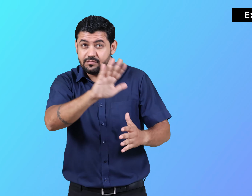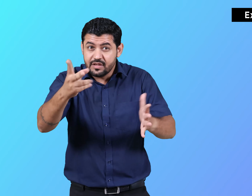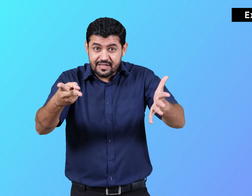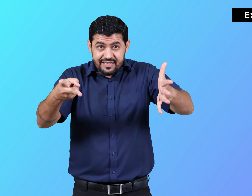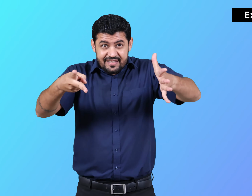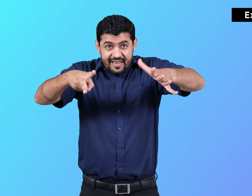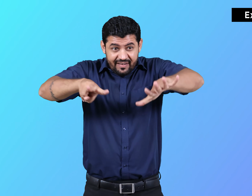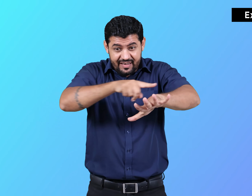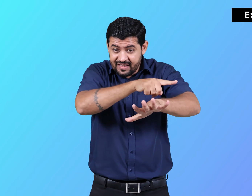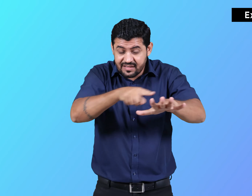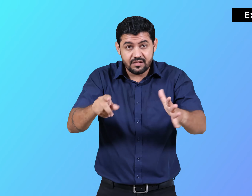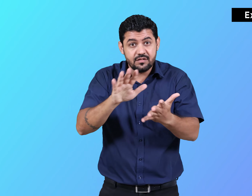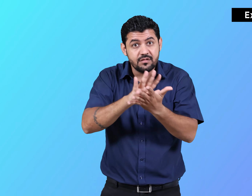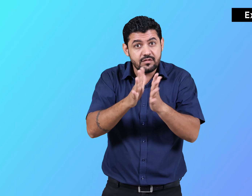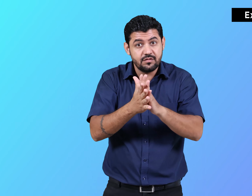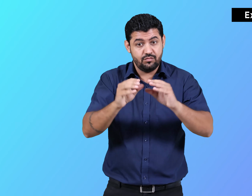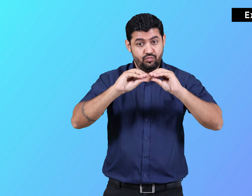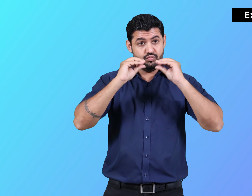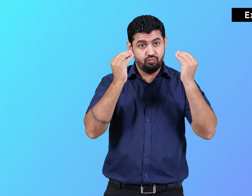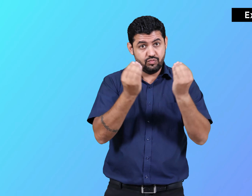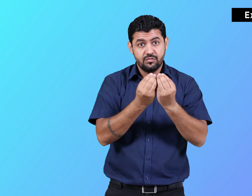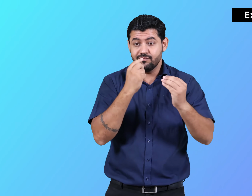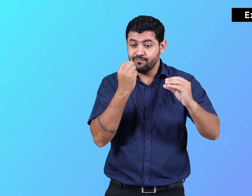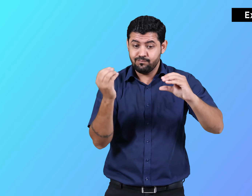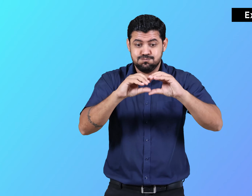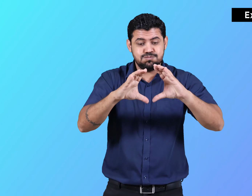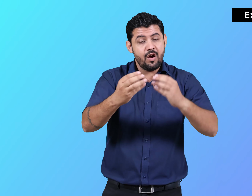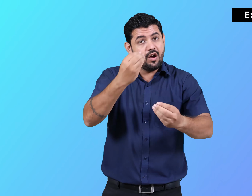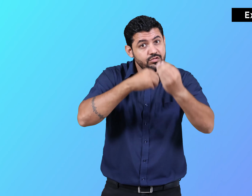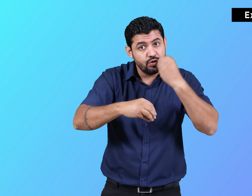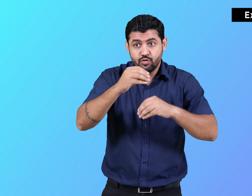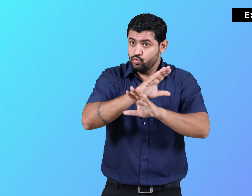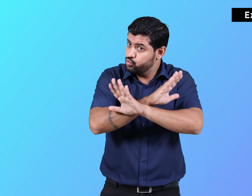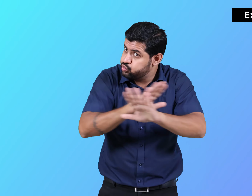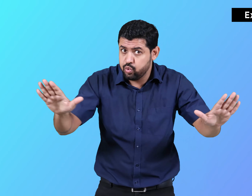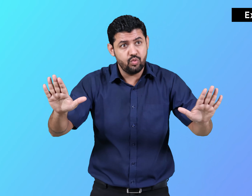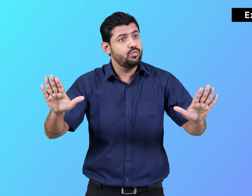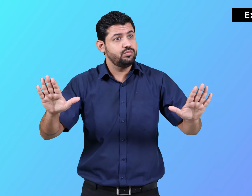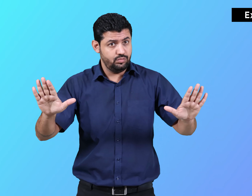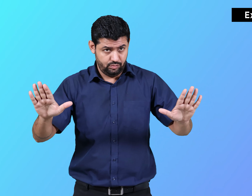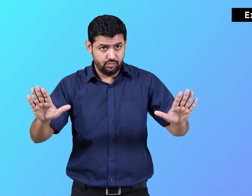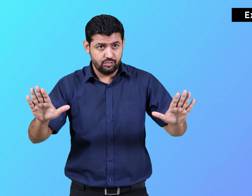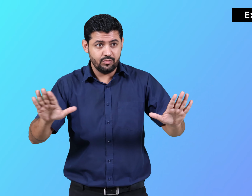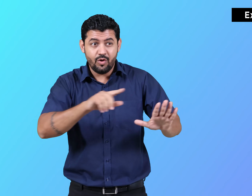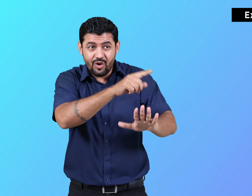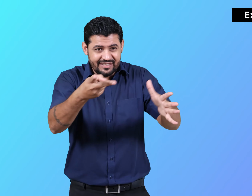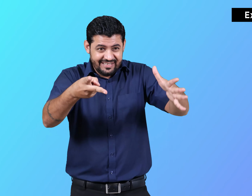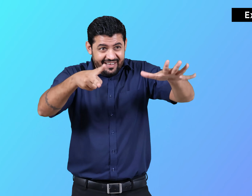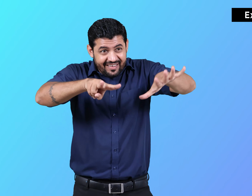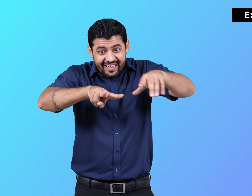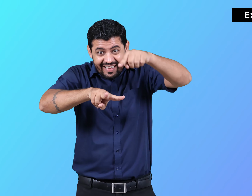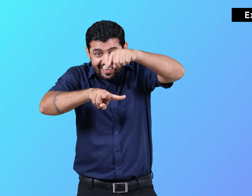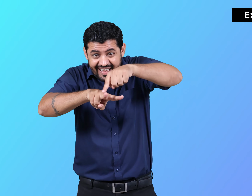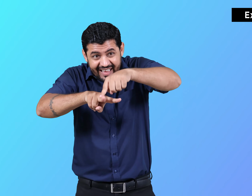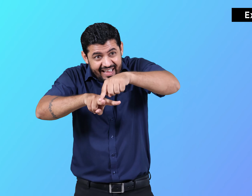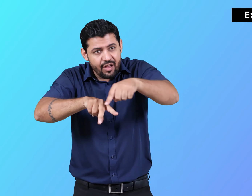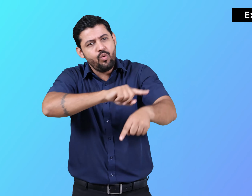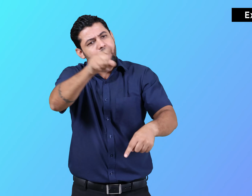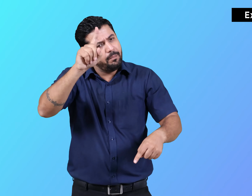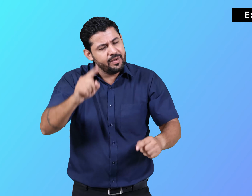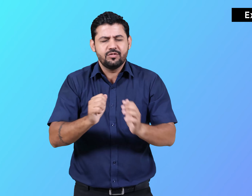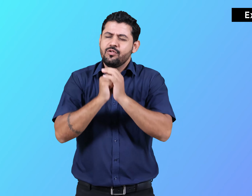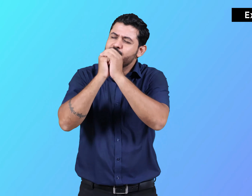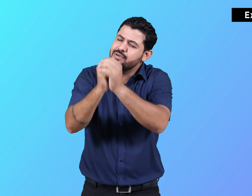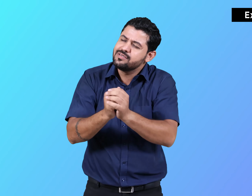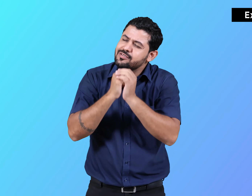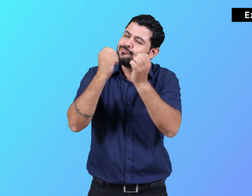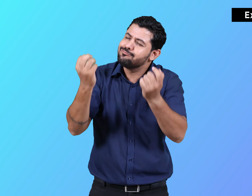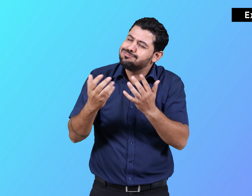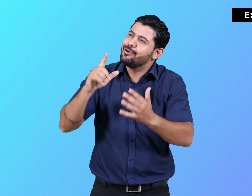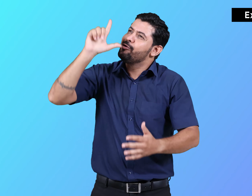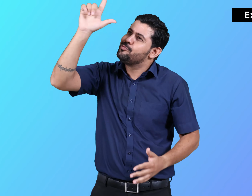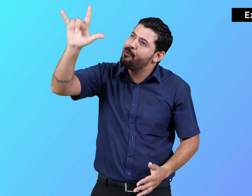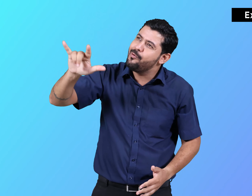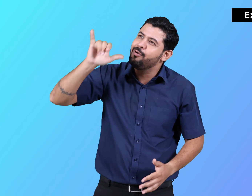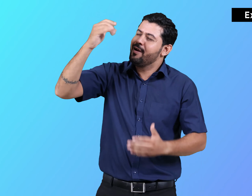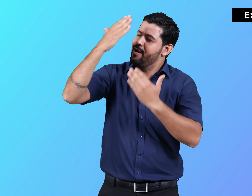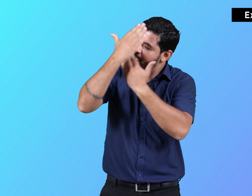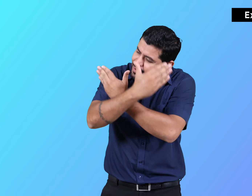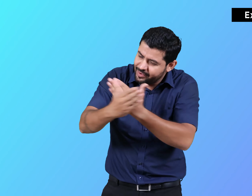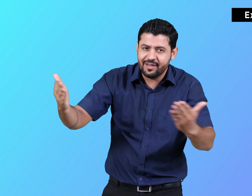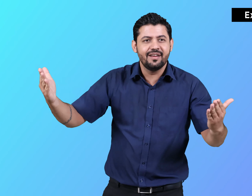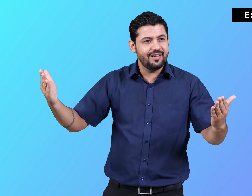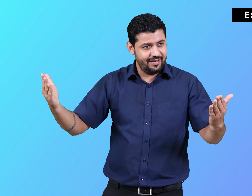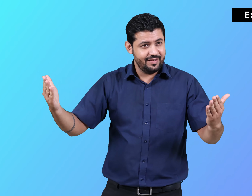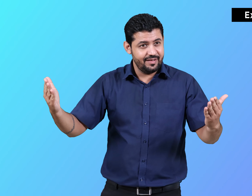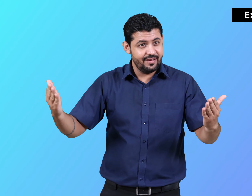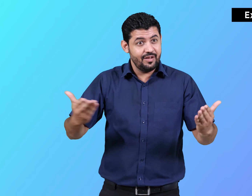“For seven days you must eat only bread without yeast. On the seventh day, there will be a great festival to show honour to the LORD.